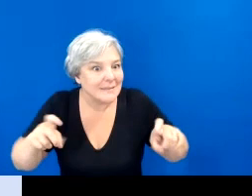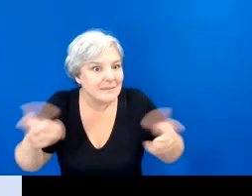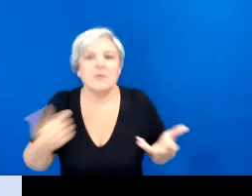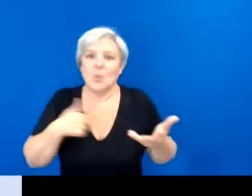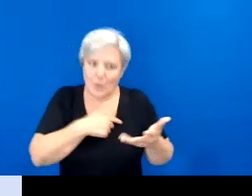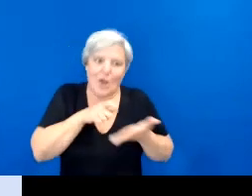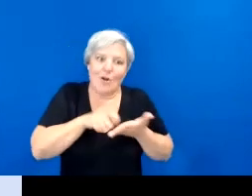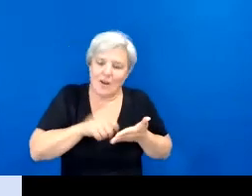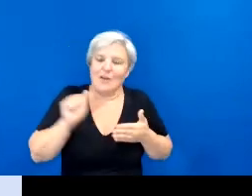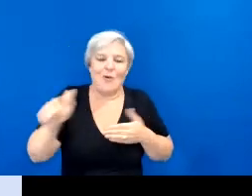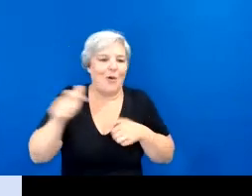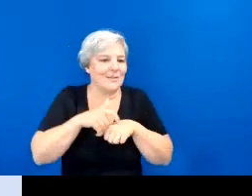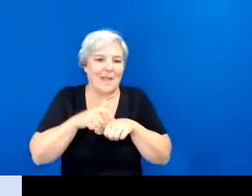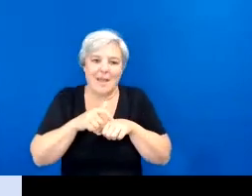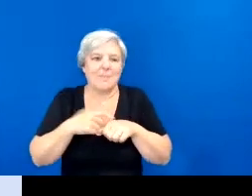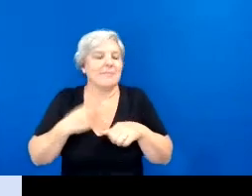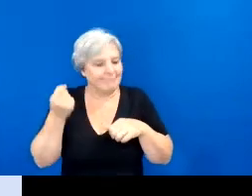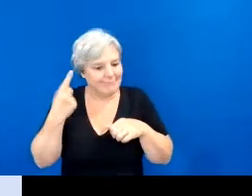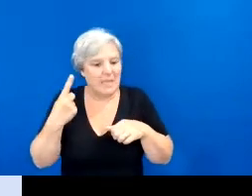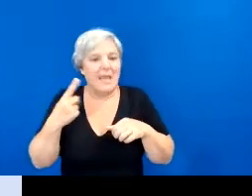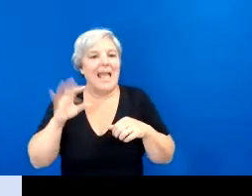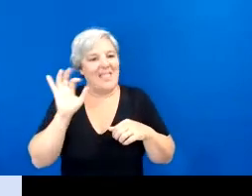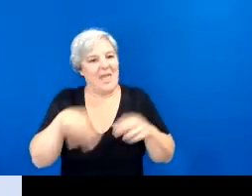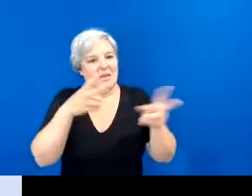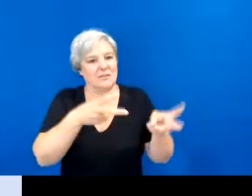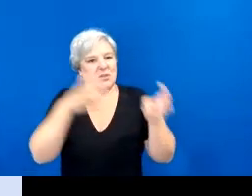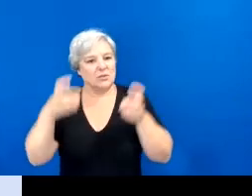And that is a source of content for our courses.